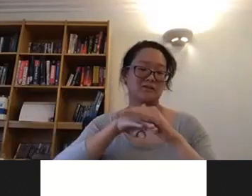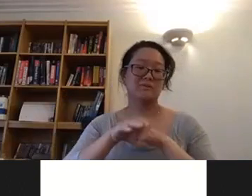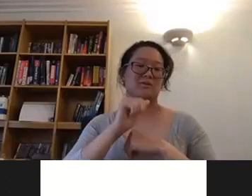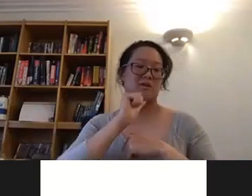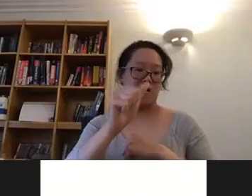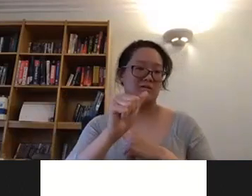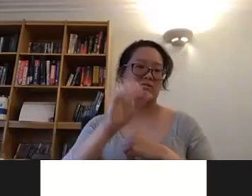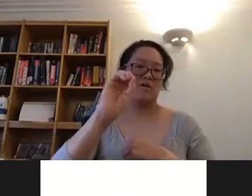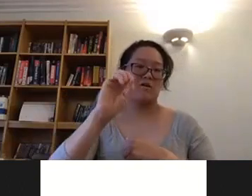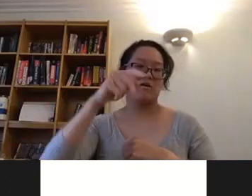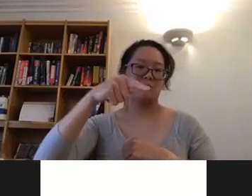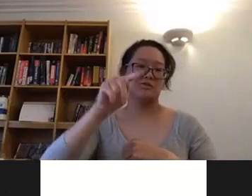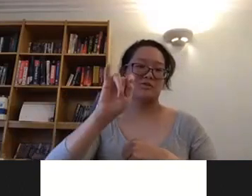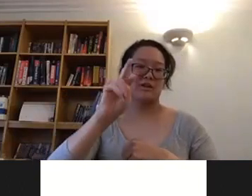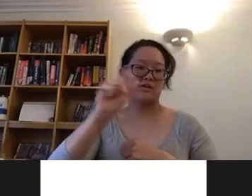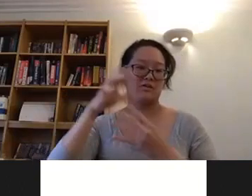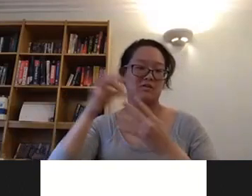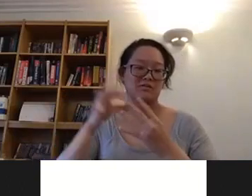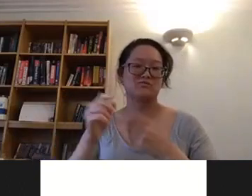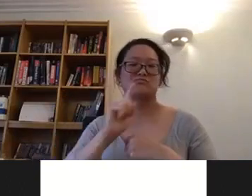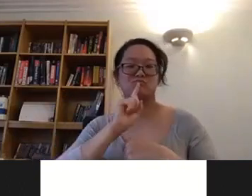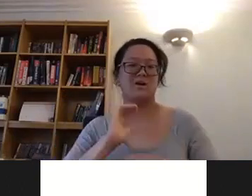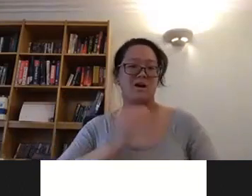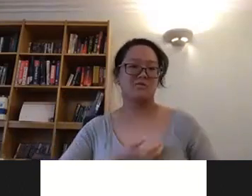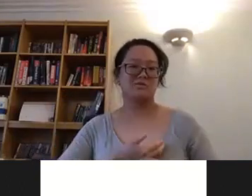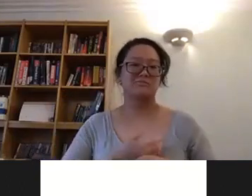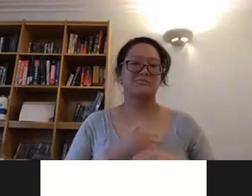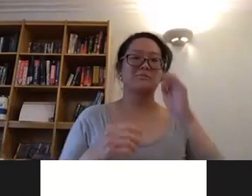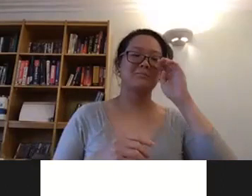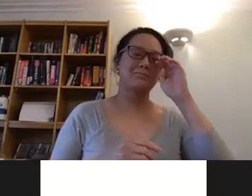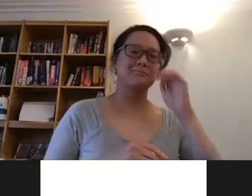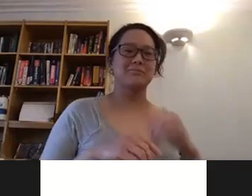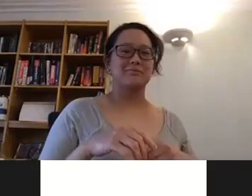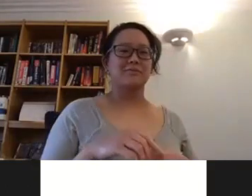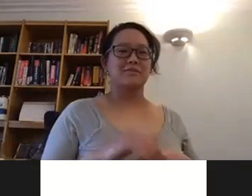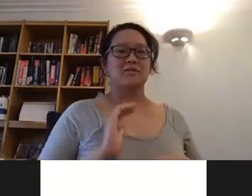For us, accessibility is not -- is not a choice.